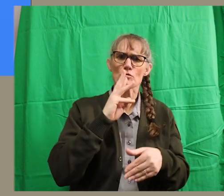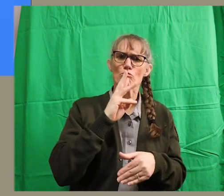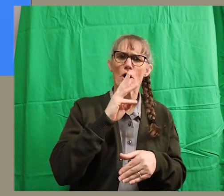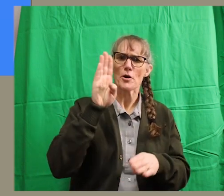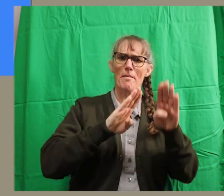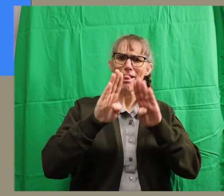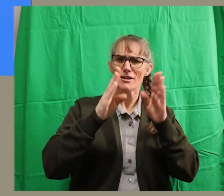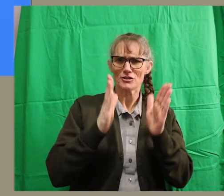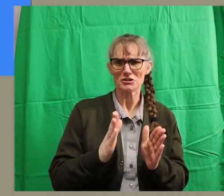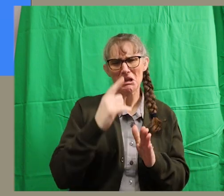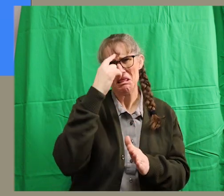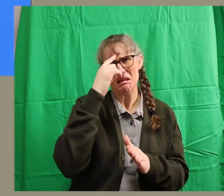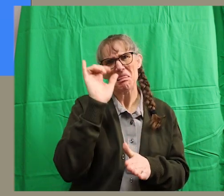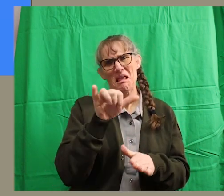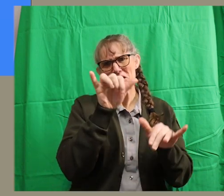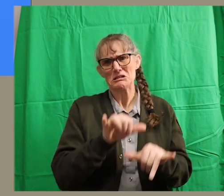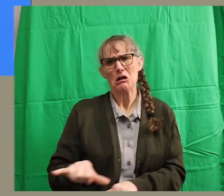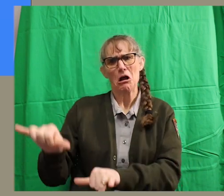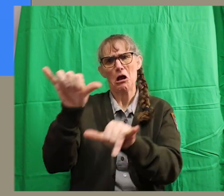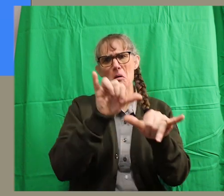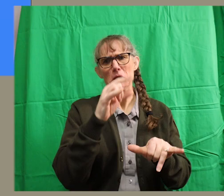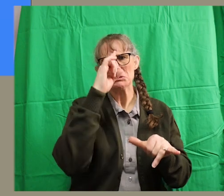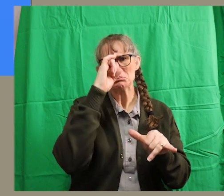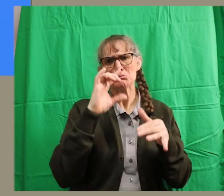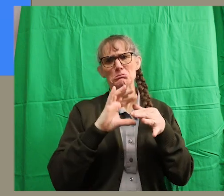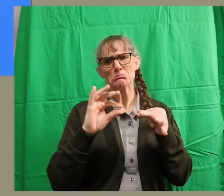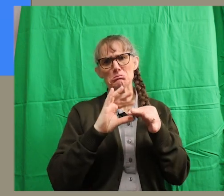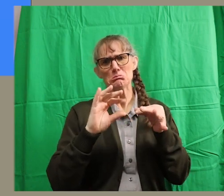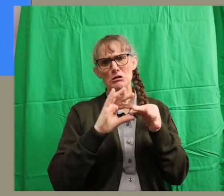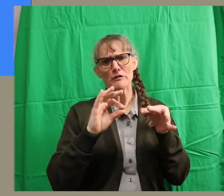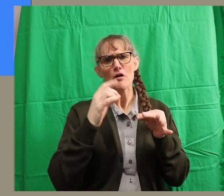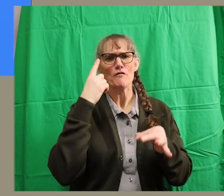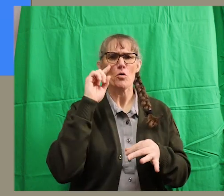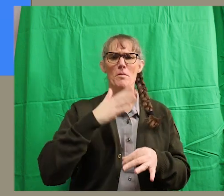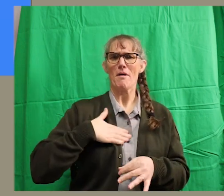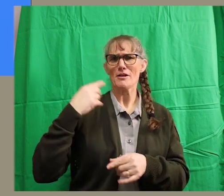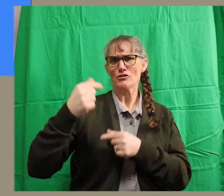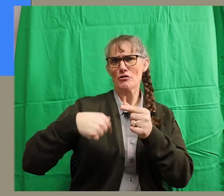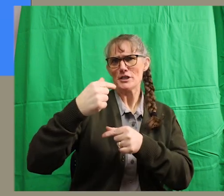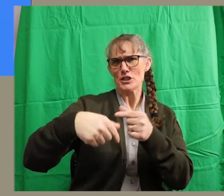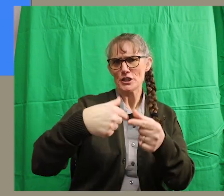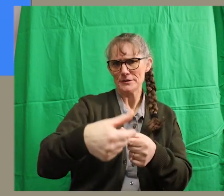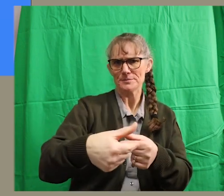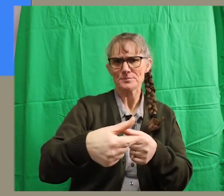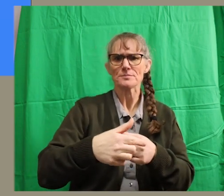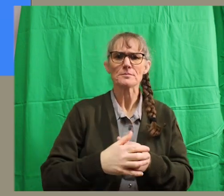which I think is a somewhat common story for some people from my generation.